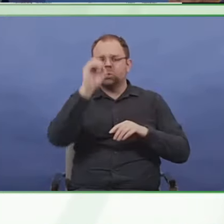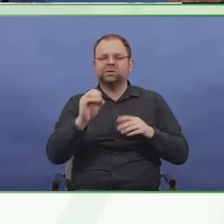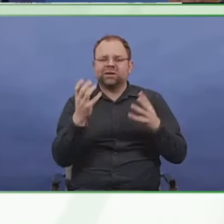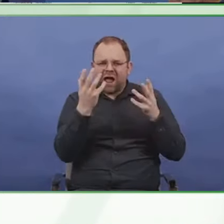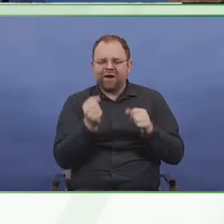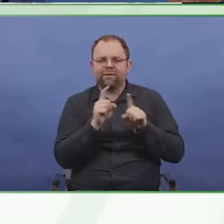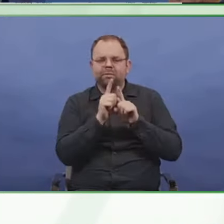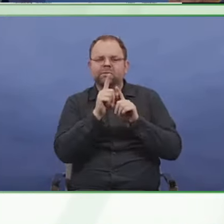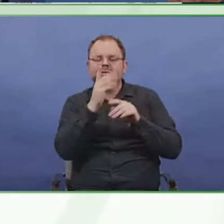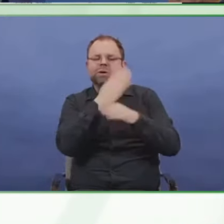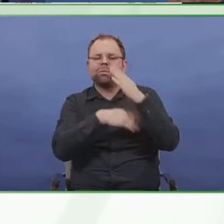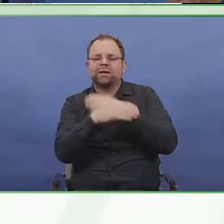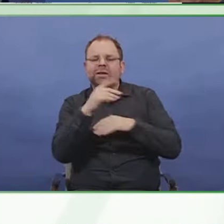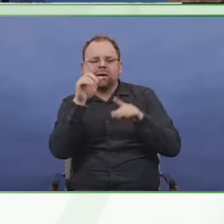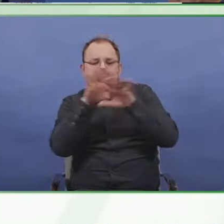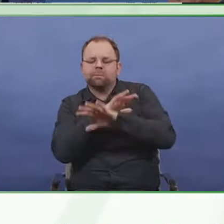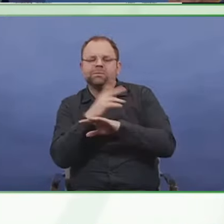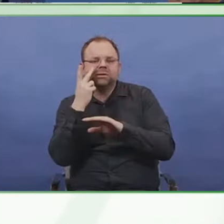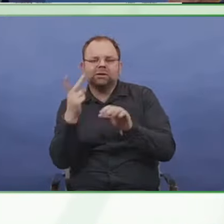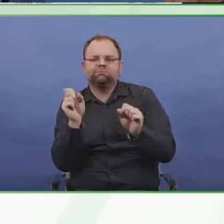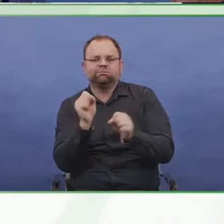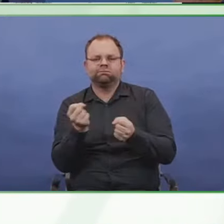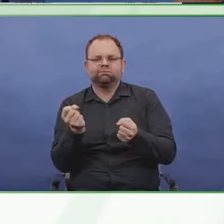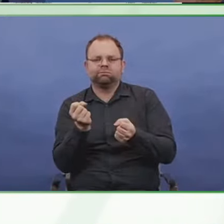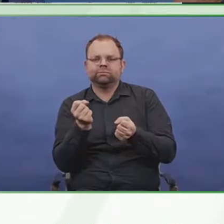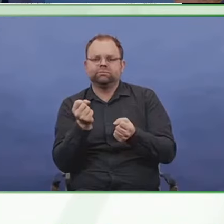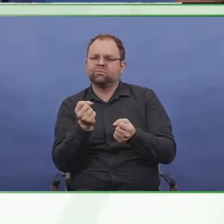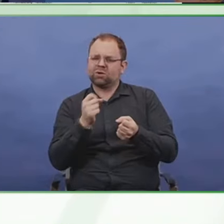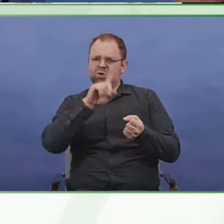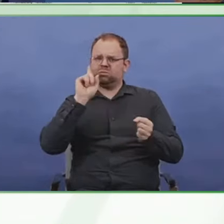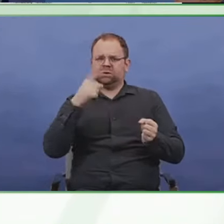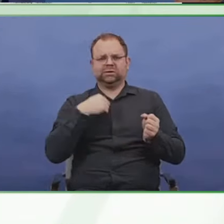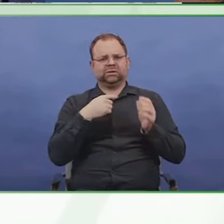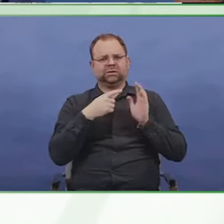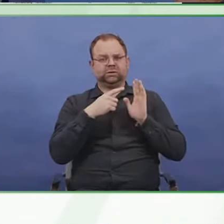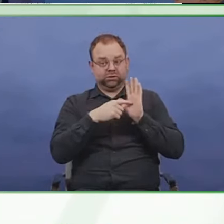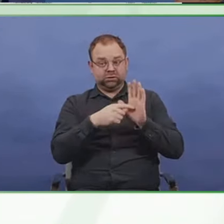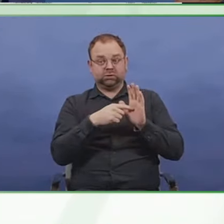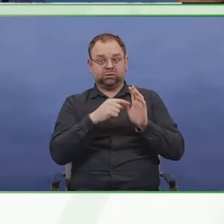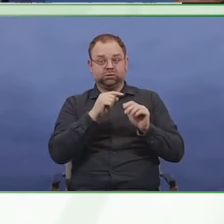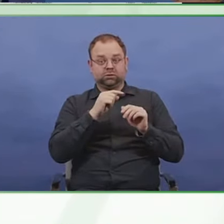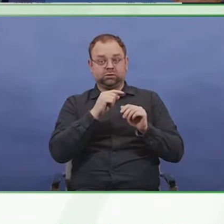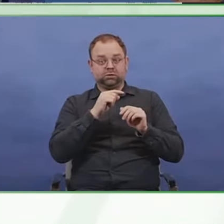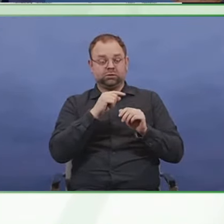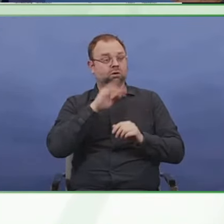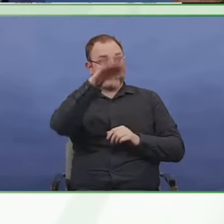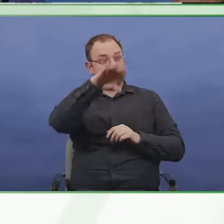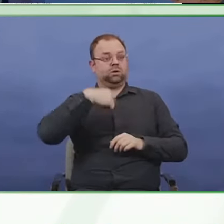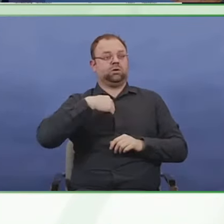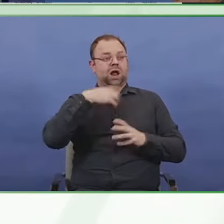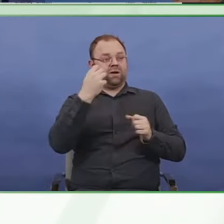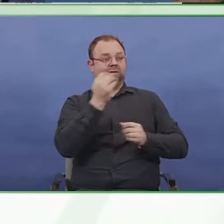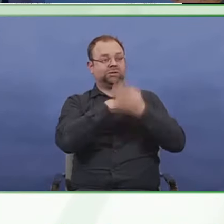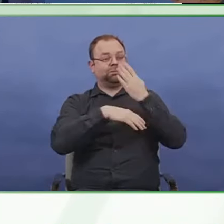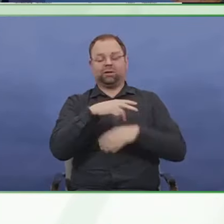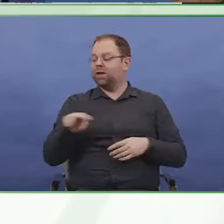are proud of what he has done for our community for now you stepped out of that role he has his own company and it is really about